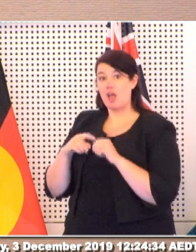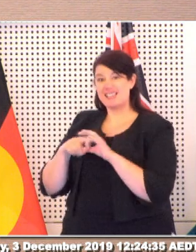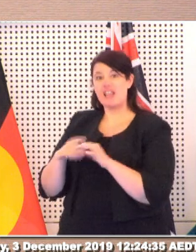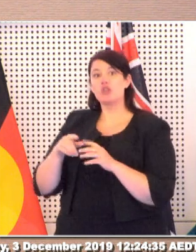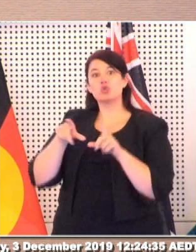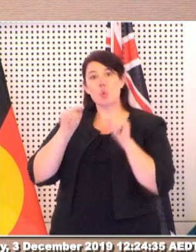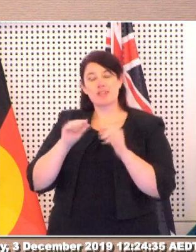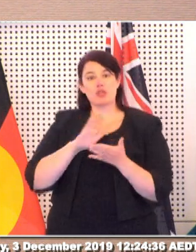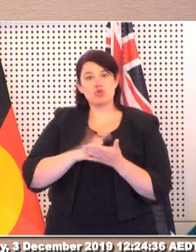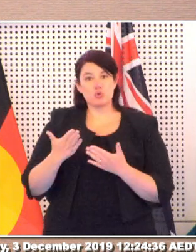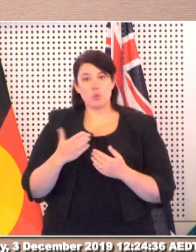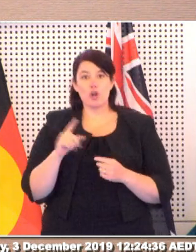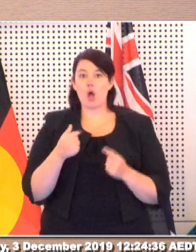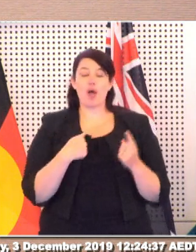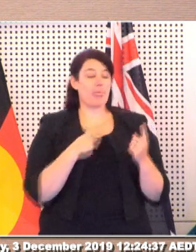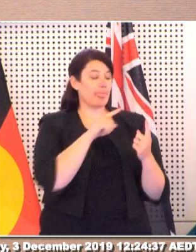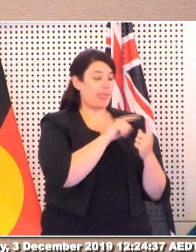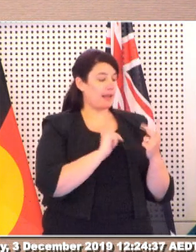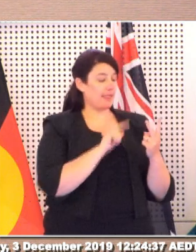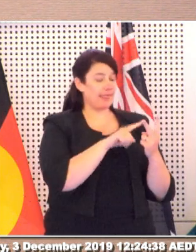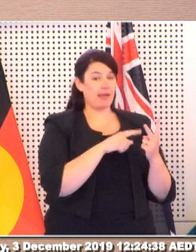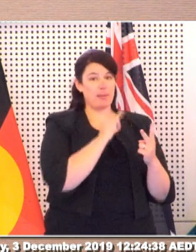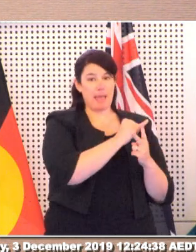Not just a choice between two bad options. Yes.